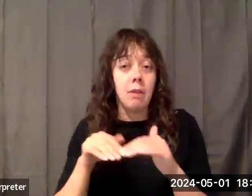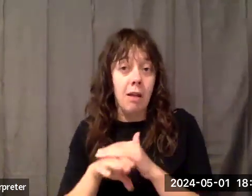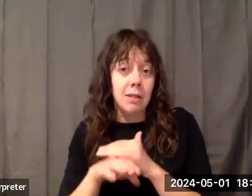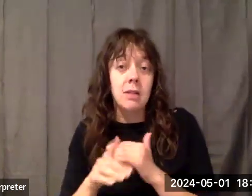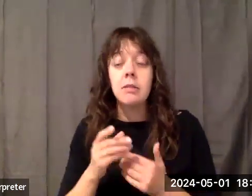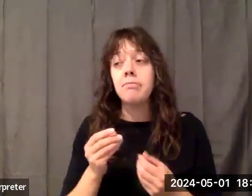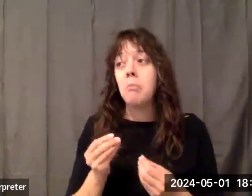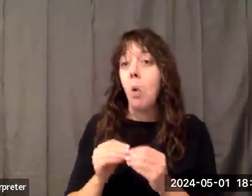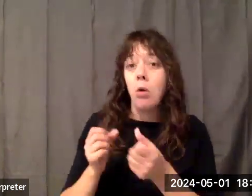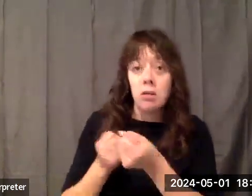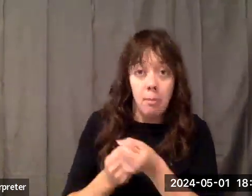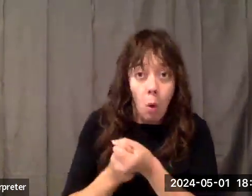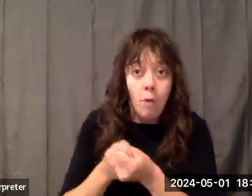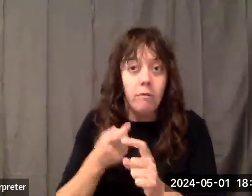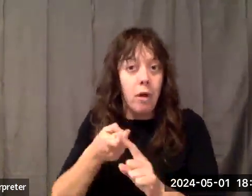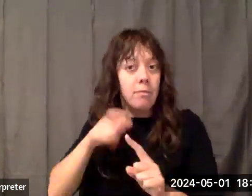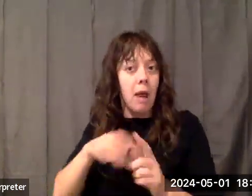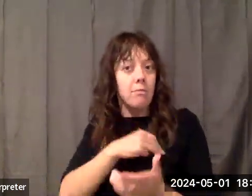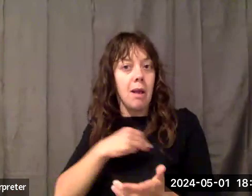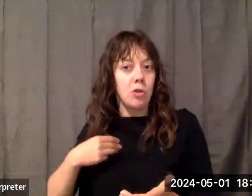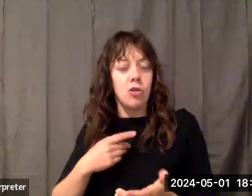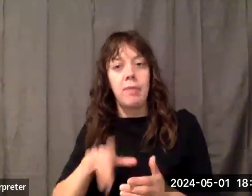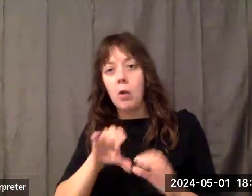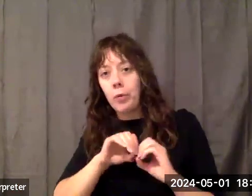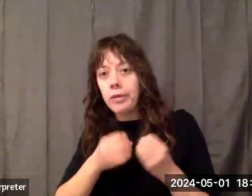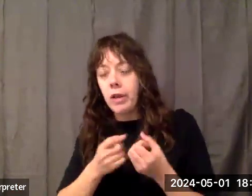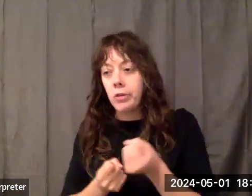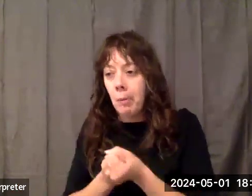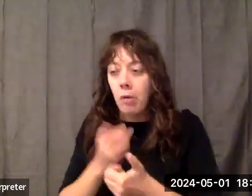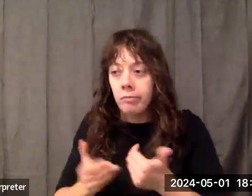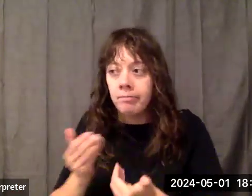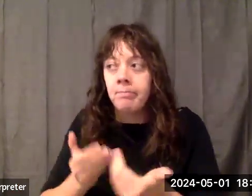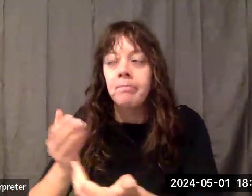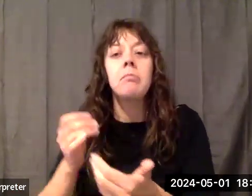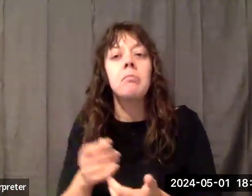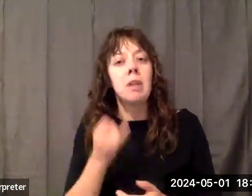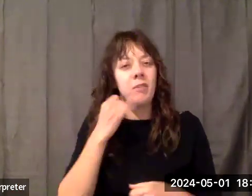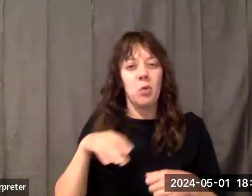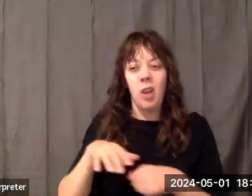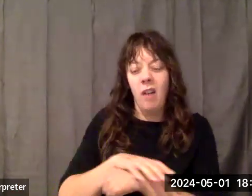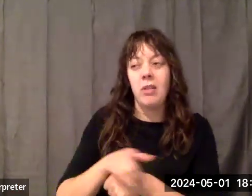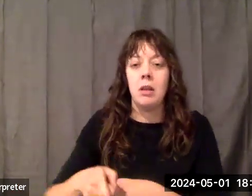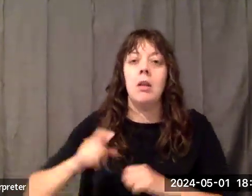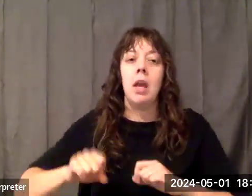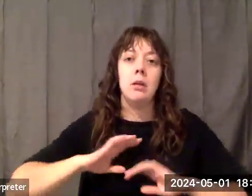that professional membership. Like they connect with peers in these organizations,